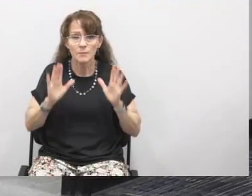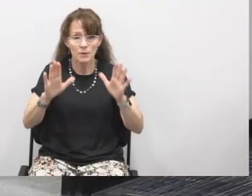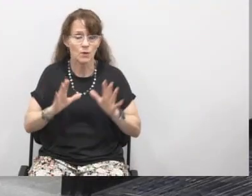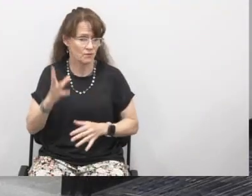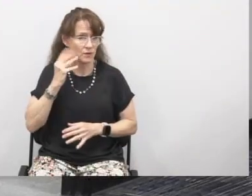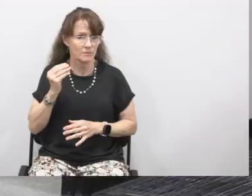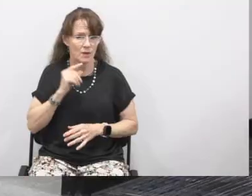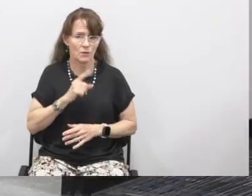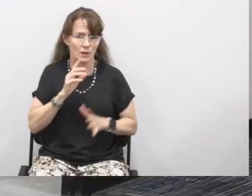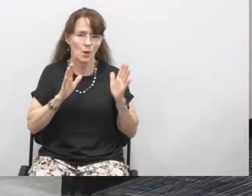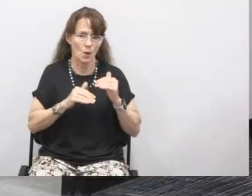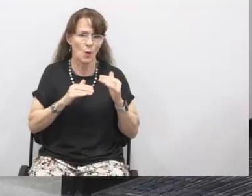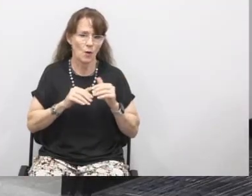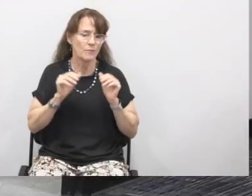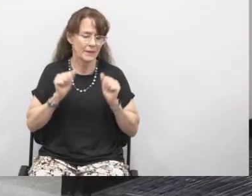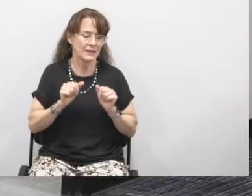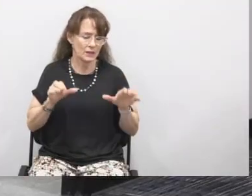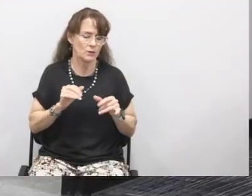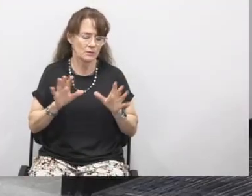and I really hope they get to do it as well. So thank you.